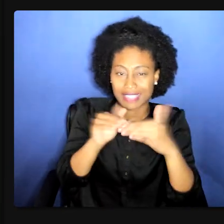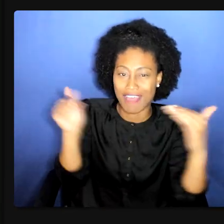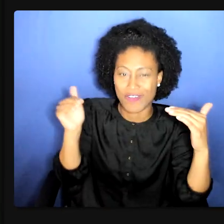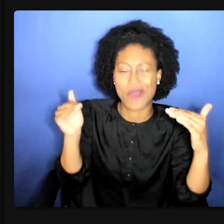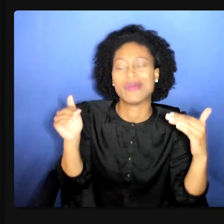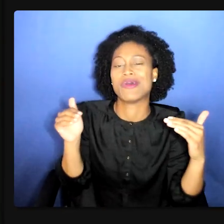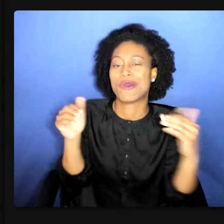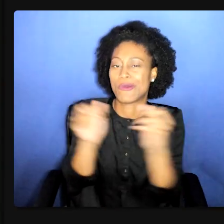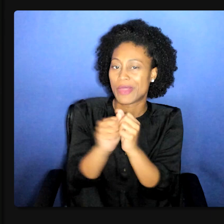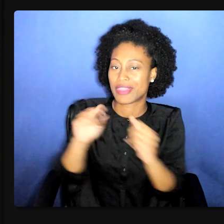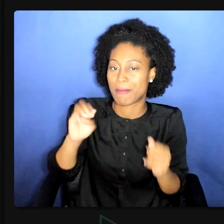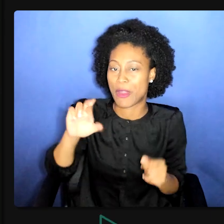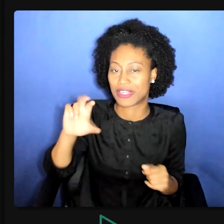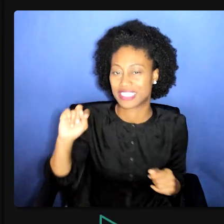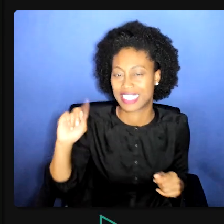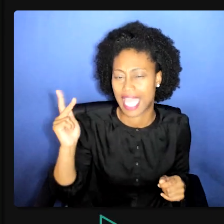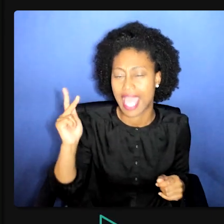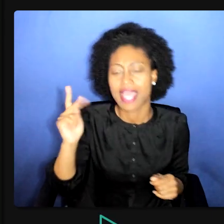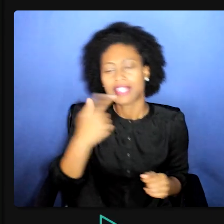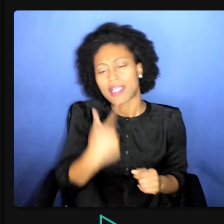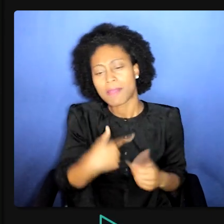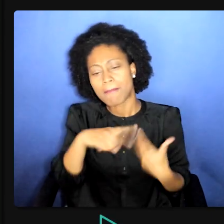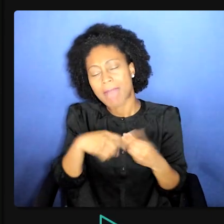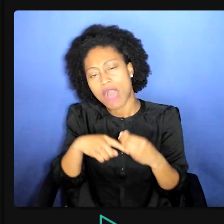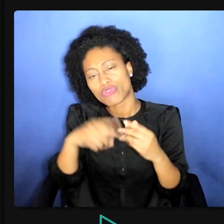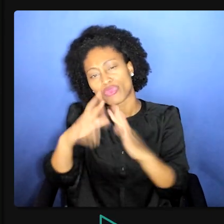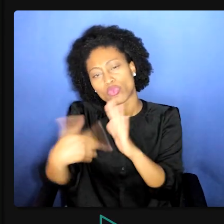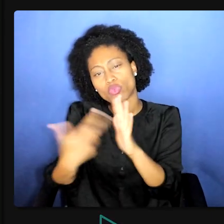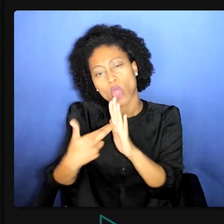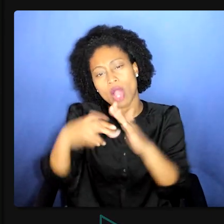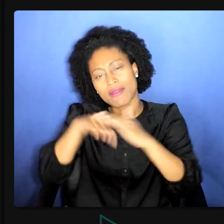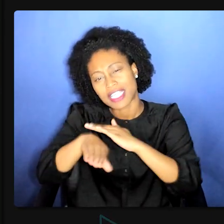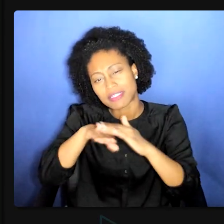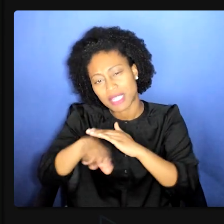you talk about the role of accessibility in developer tools because i imagine that must